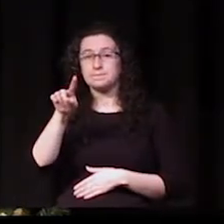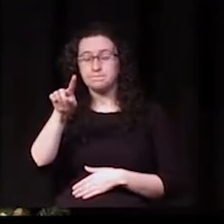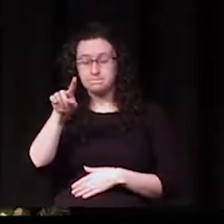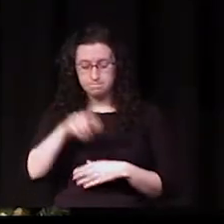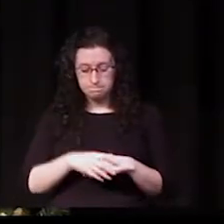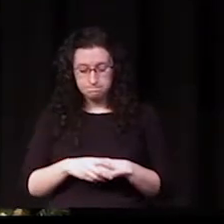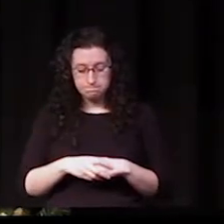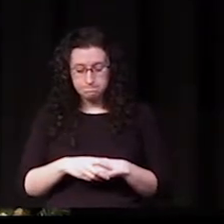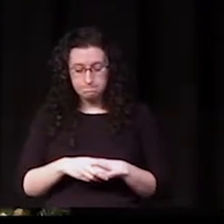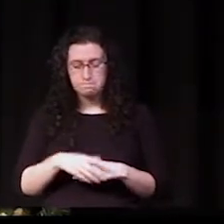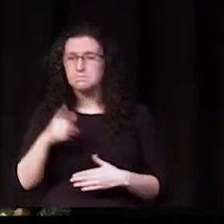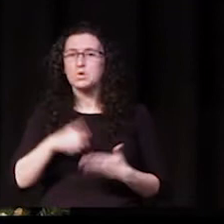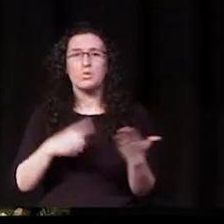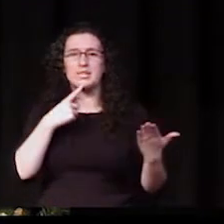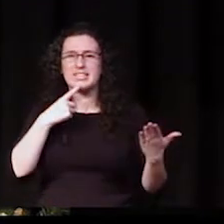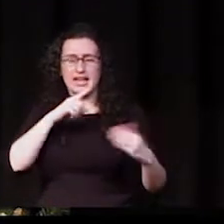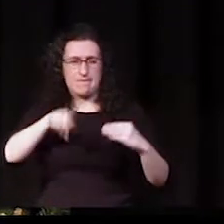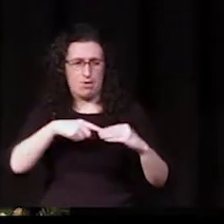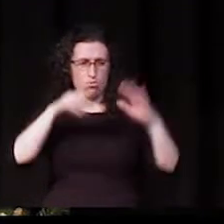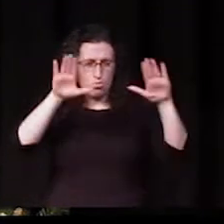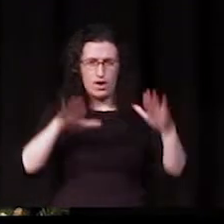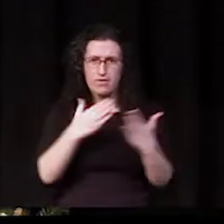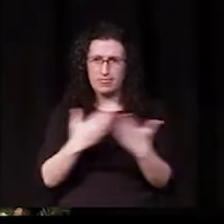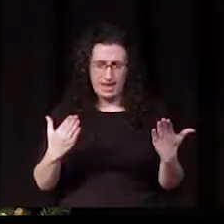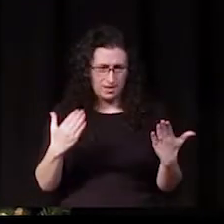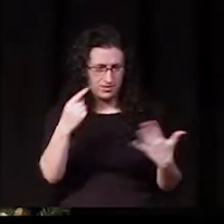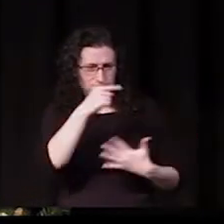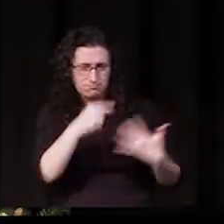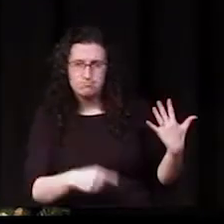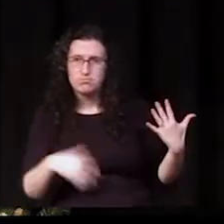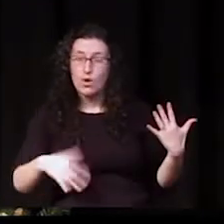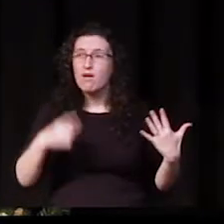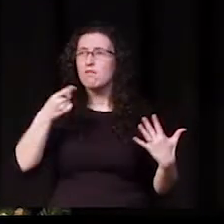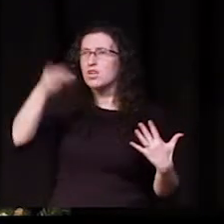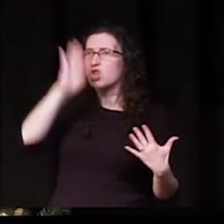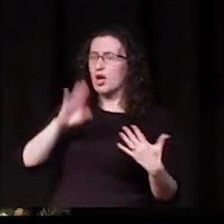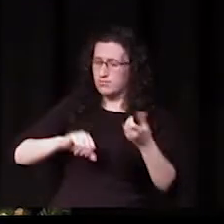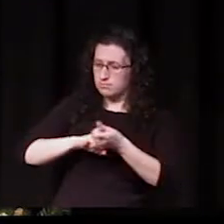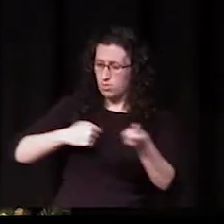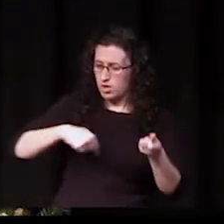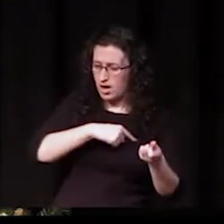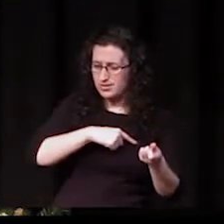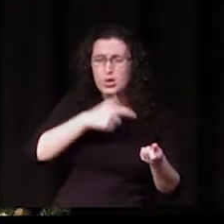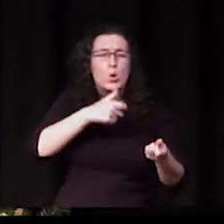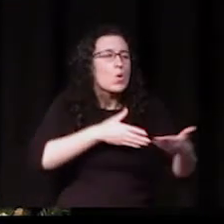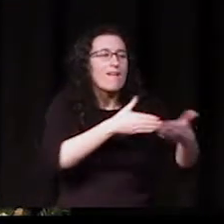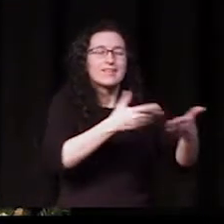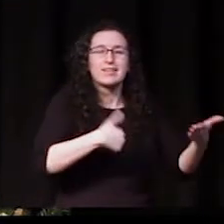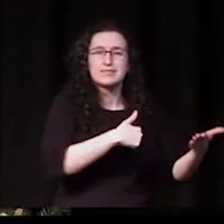"What shall we say about such wonderful things as these? "If God is for us, who can ever be against us?